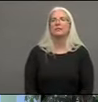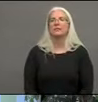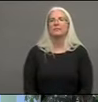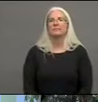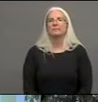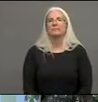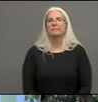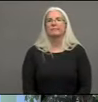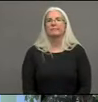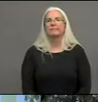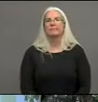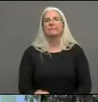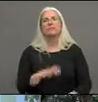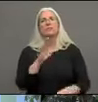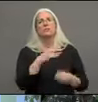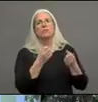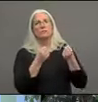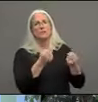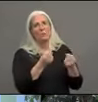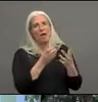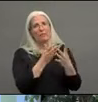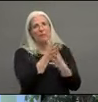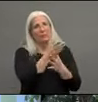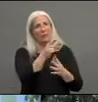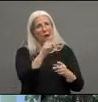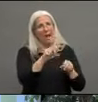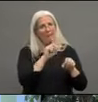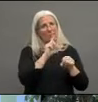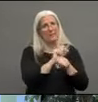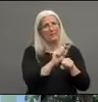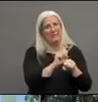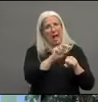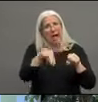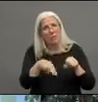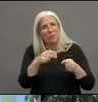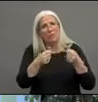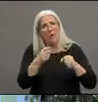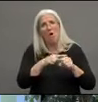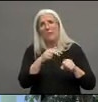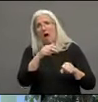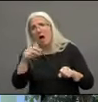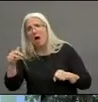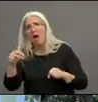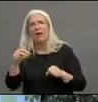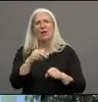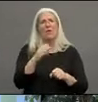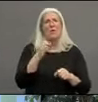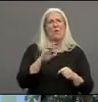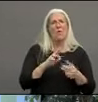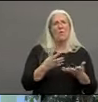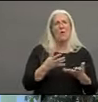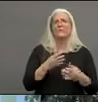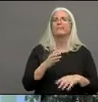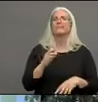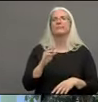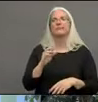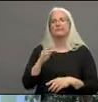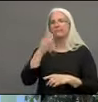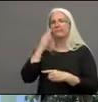have to get out of the car? How can we test workers rapidly? I know VMC has drive-through clinics where you don't have to